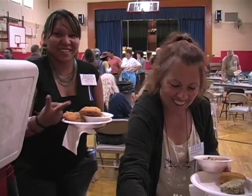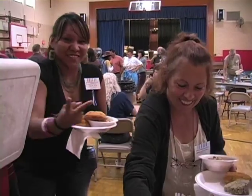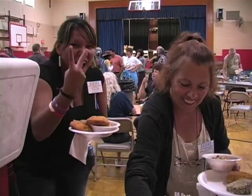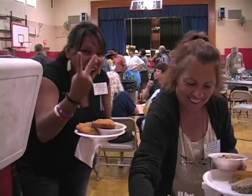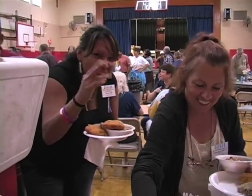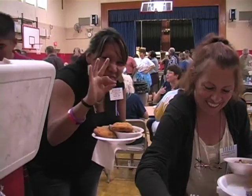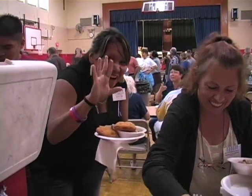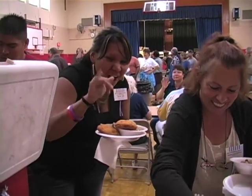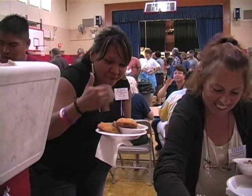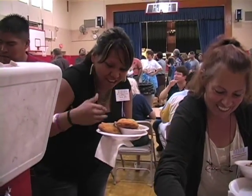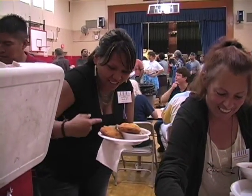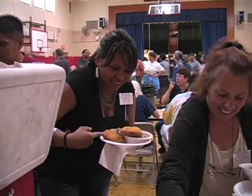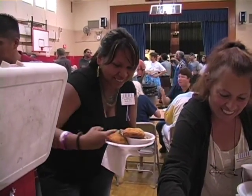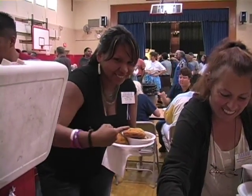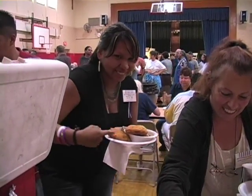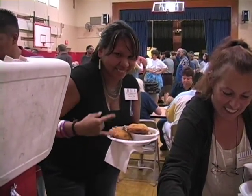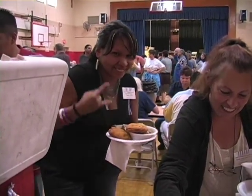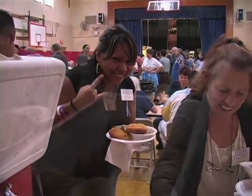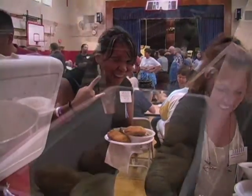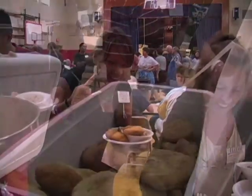TWO fry breads! Rocks!